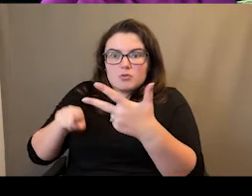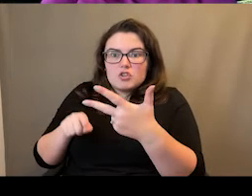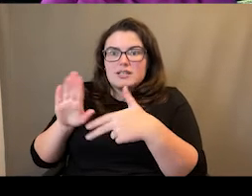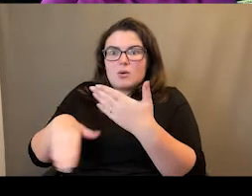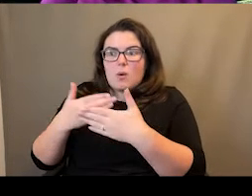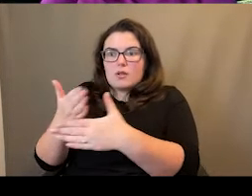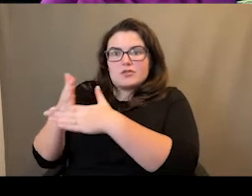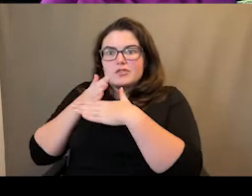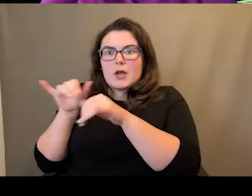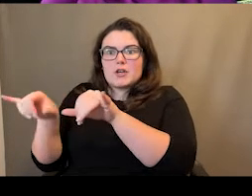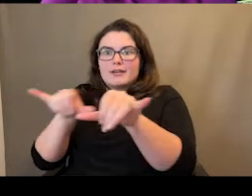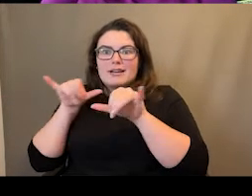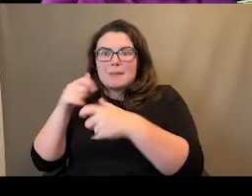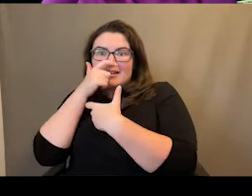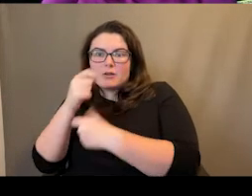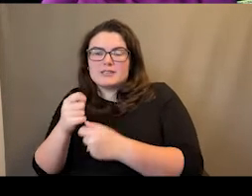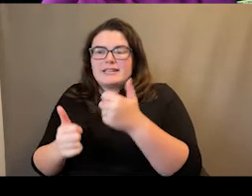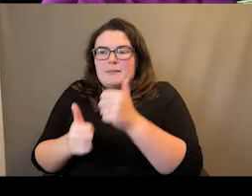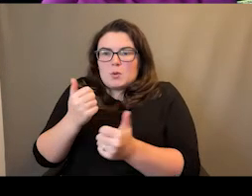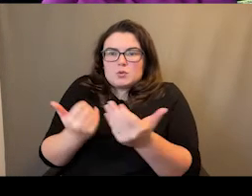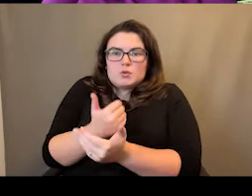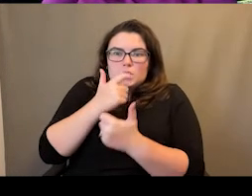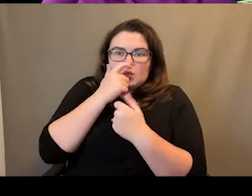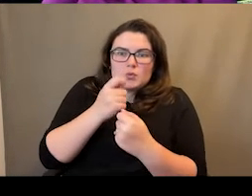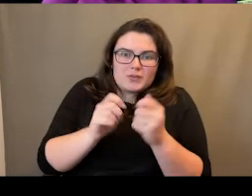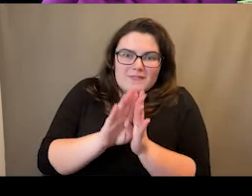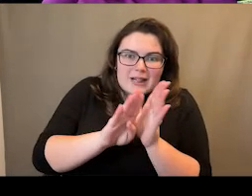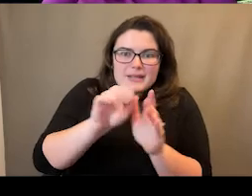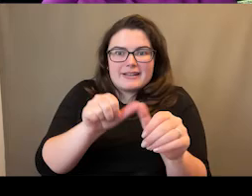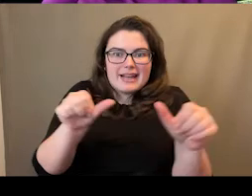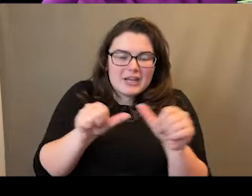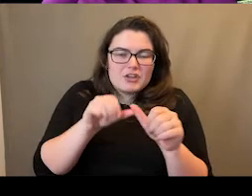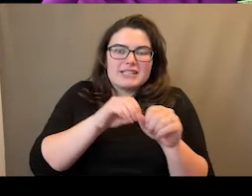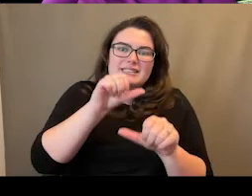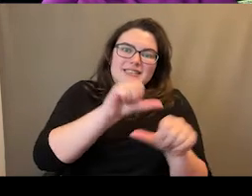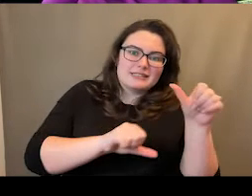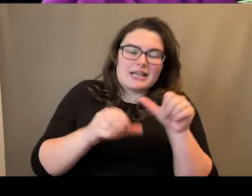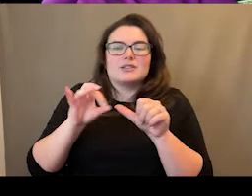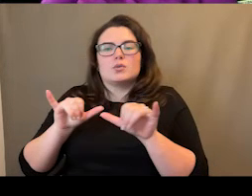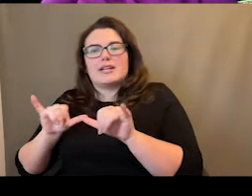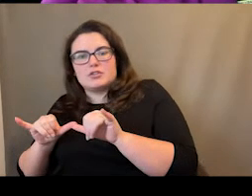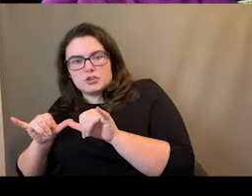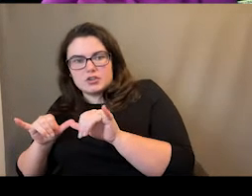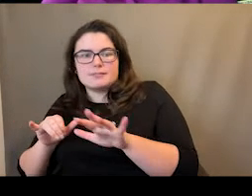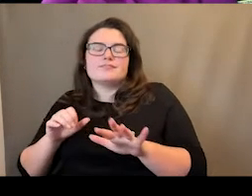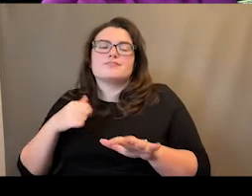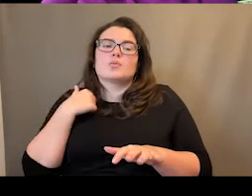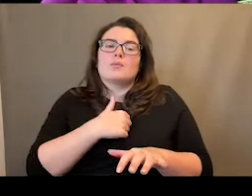in a new or developing area of science or engineering. Not only do we have cross-directorate programs,